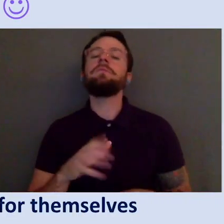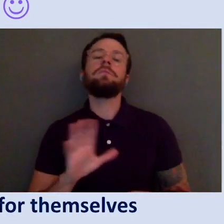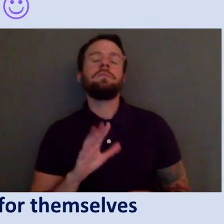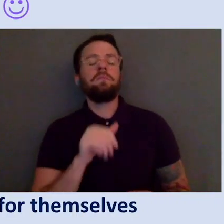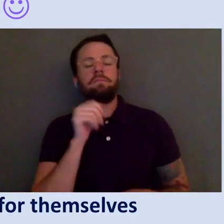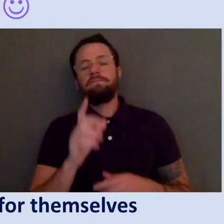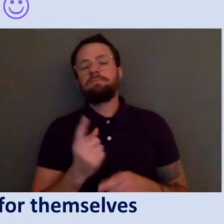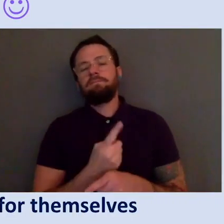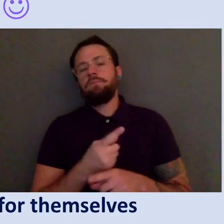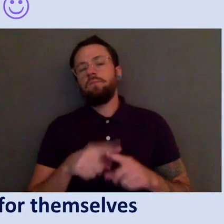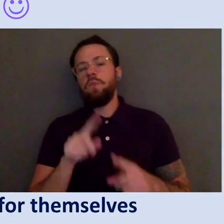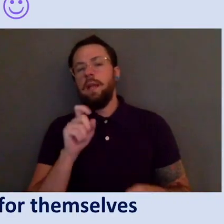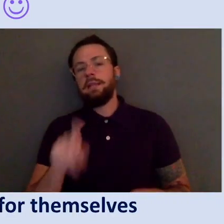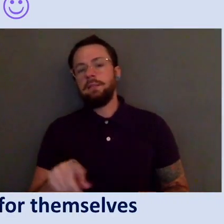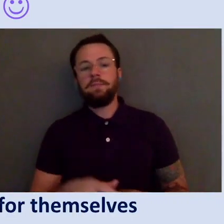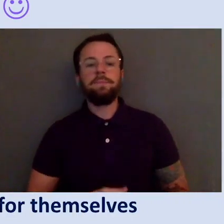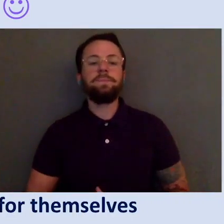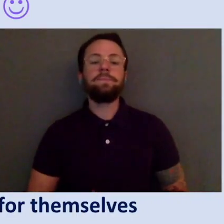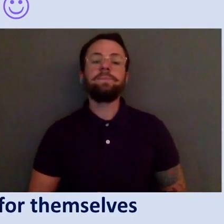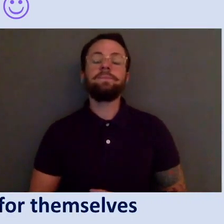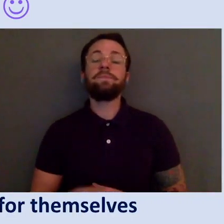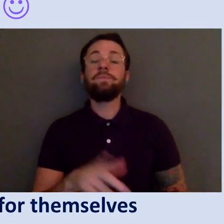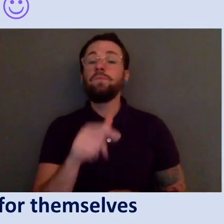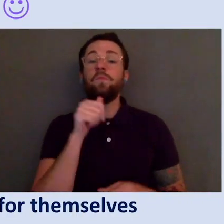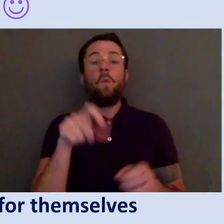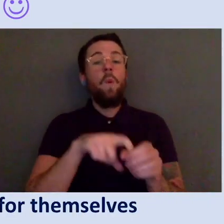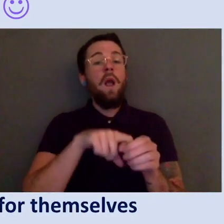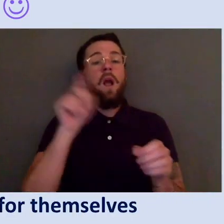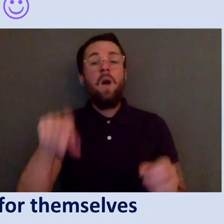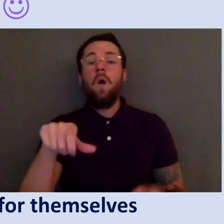it, that can be a demeaning question to them.